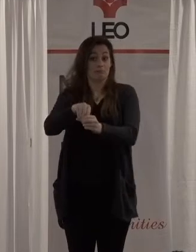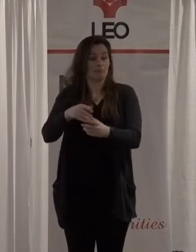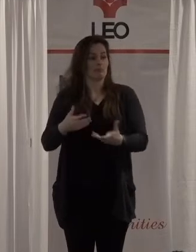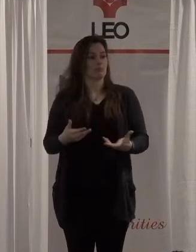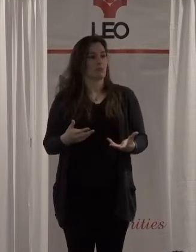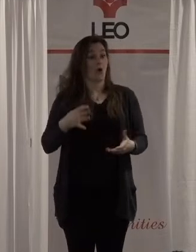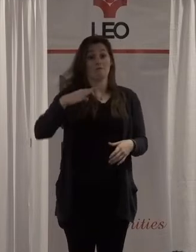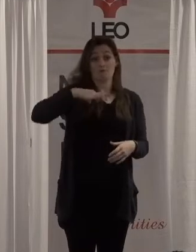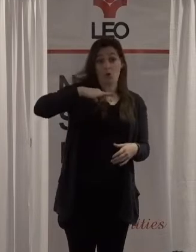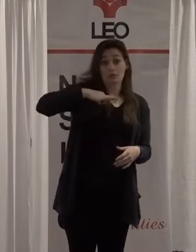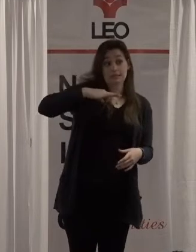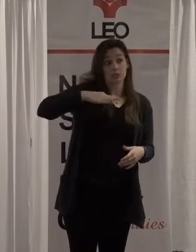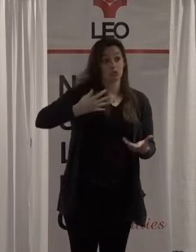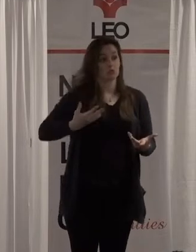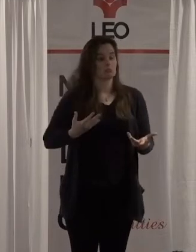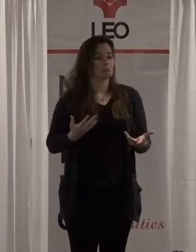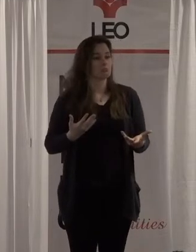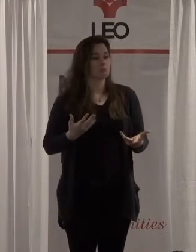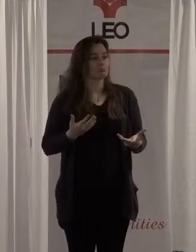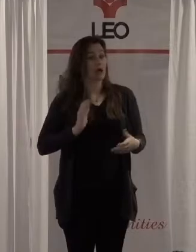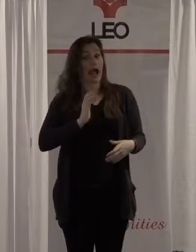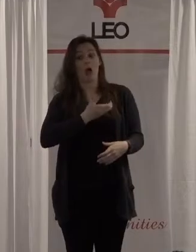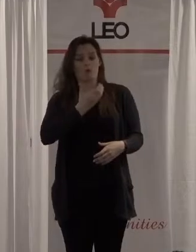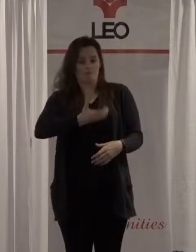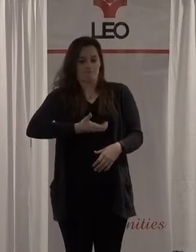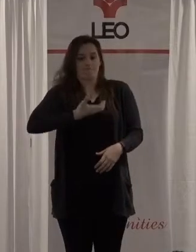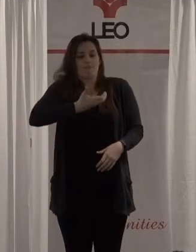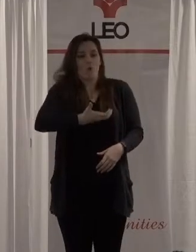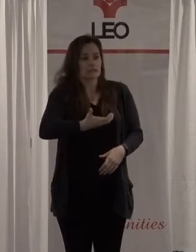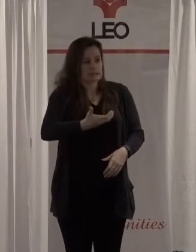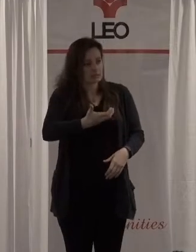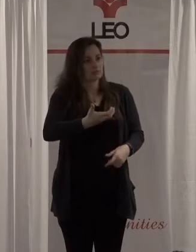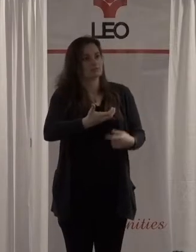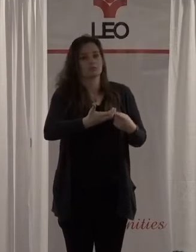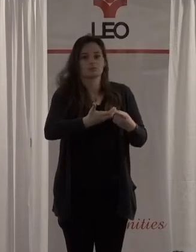WE CAN USE OUR VOICE TO MOVE FORWARD A CHALLENGE